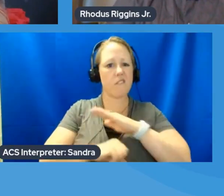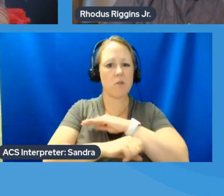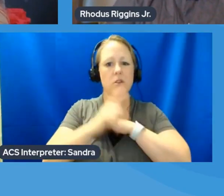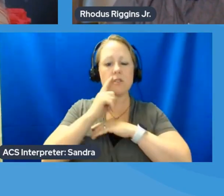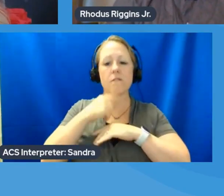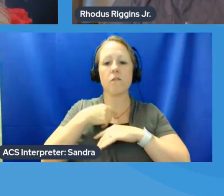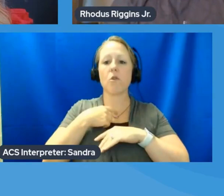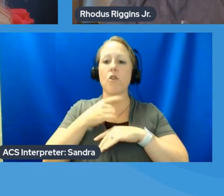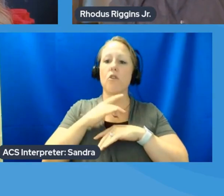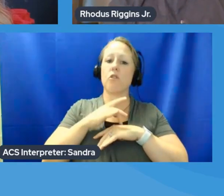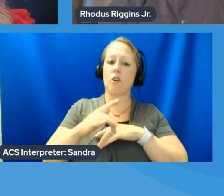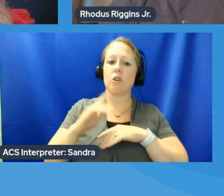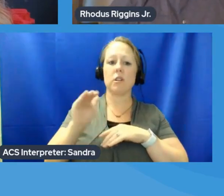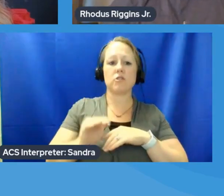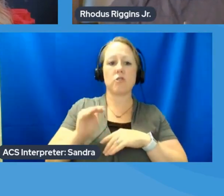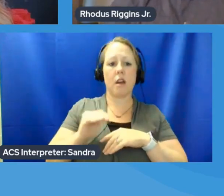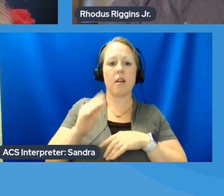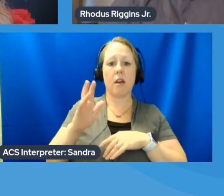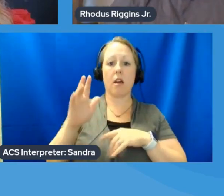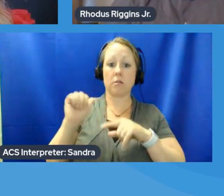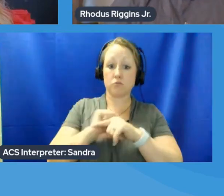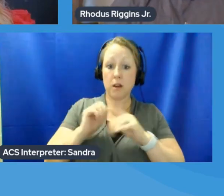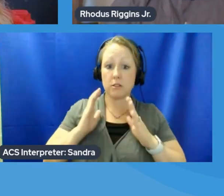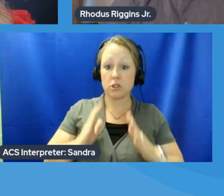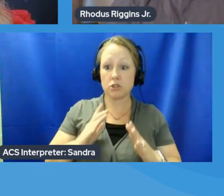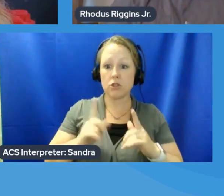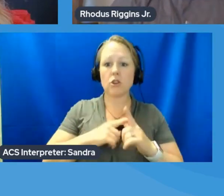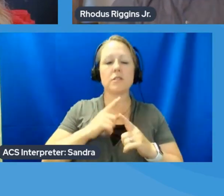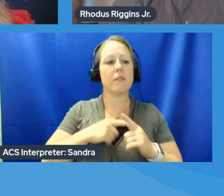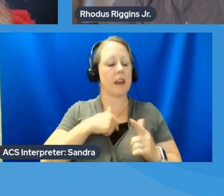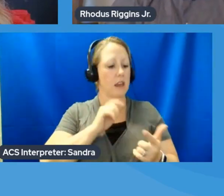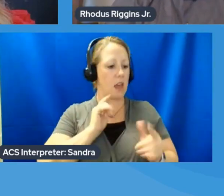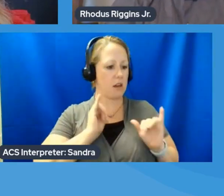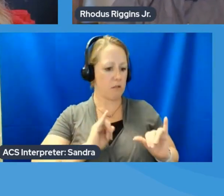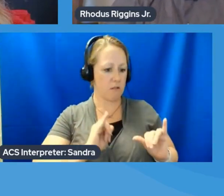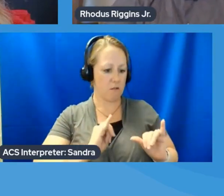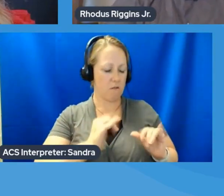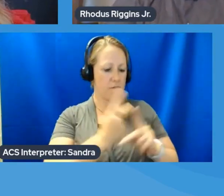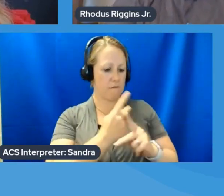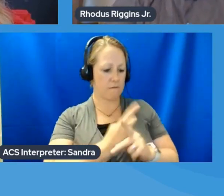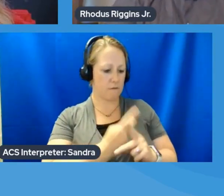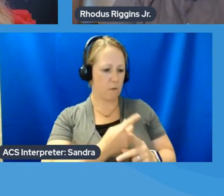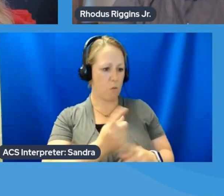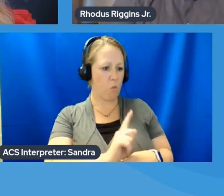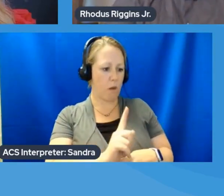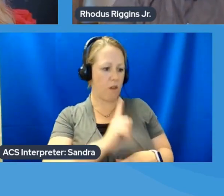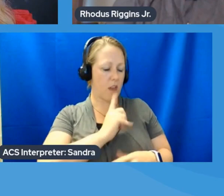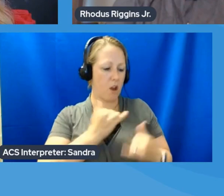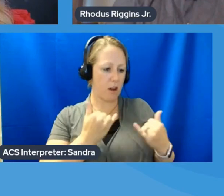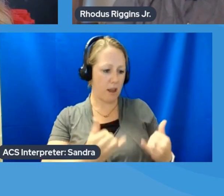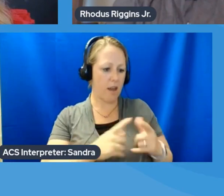are then able to implement strategies and opportunities intentionally into the child's